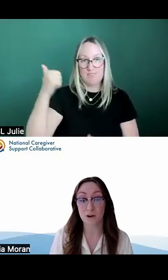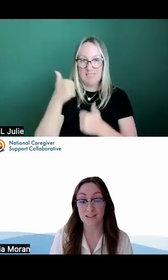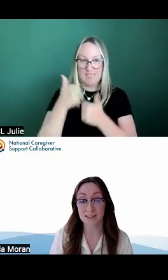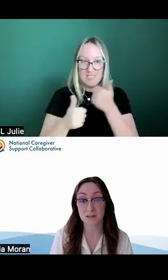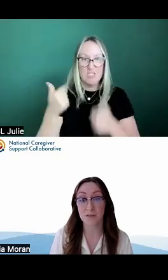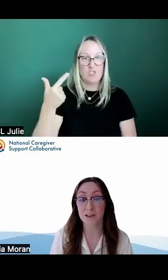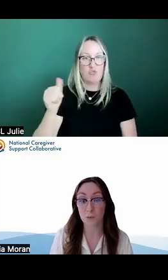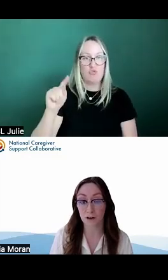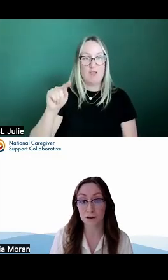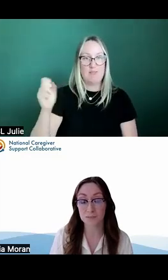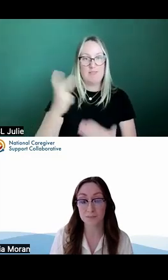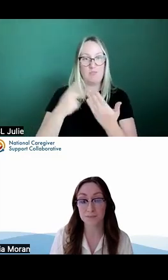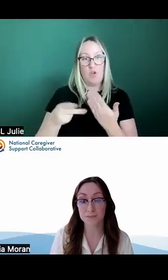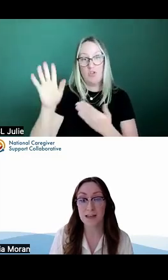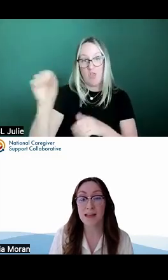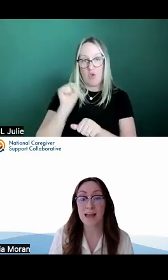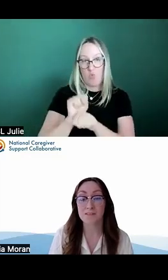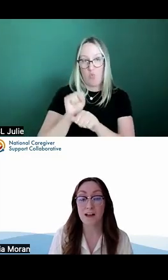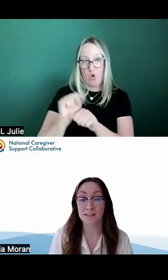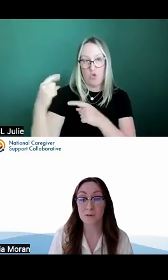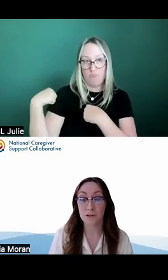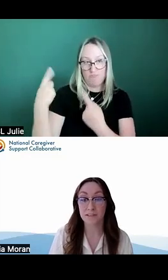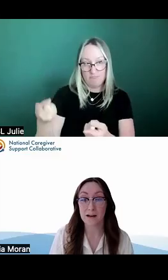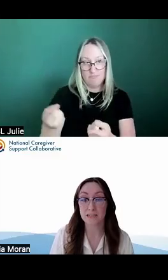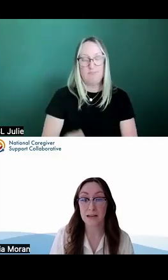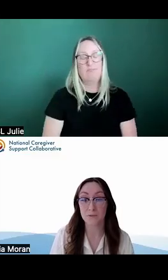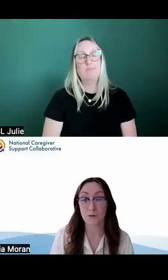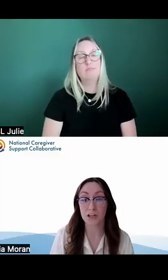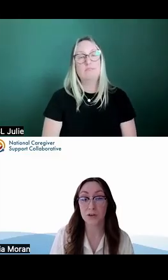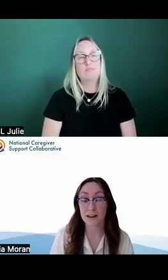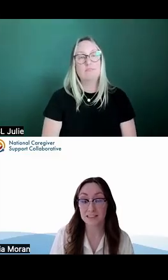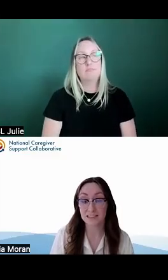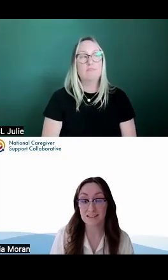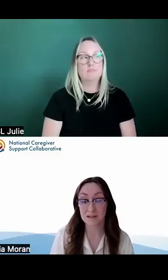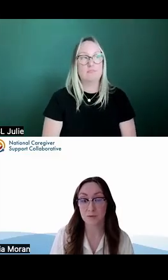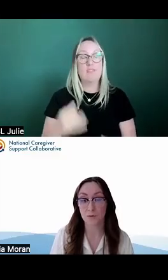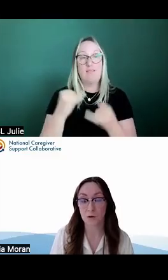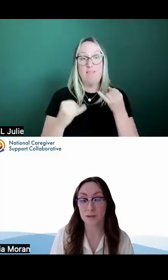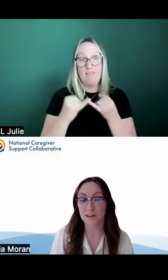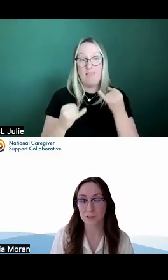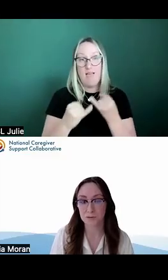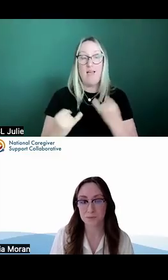projects about their work, and finally we will allow time for a Q&A session before we conclude.